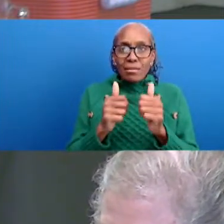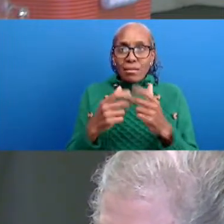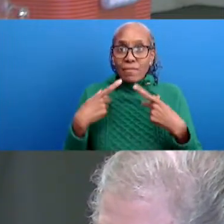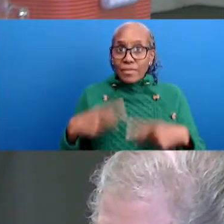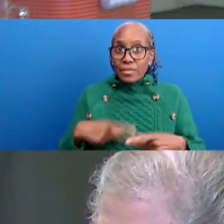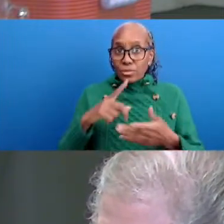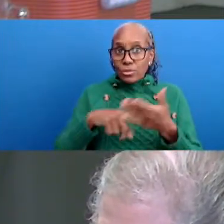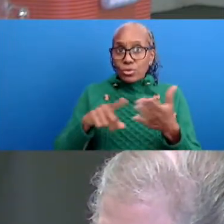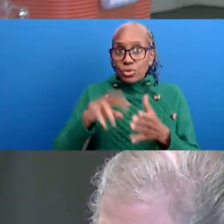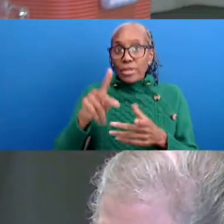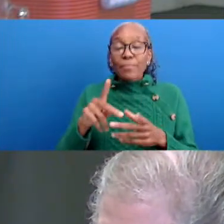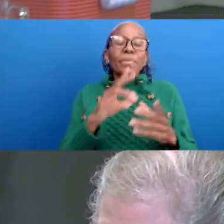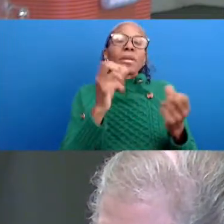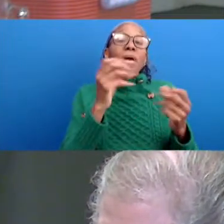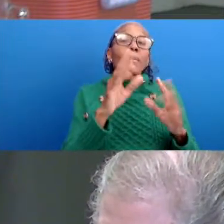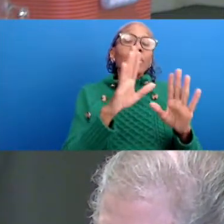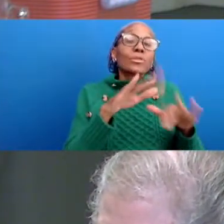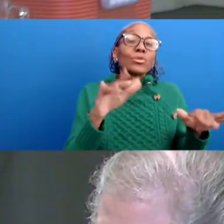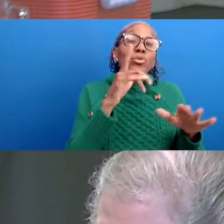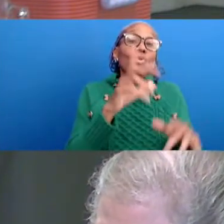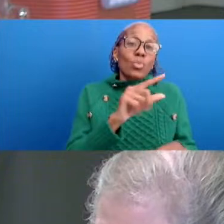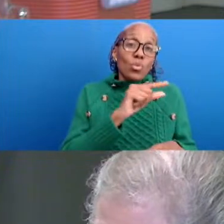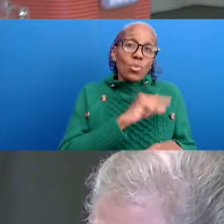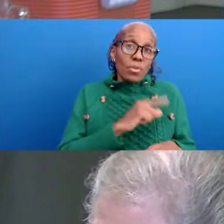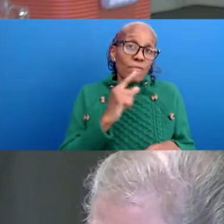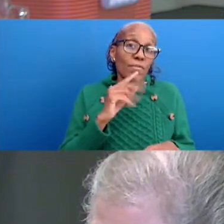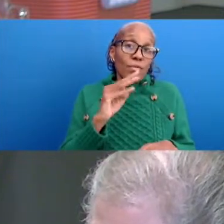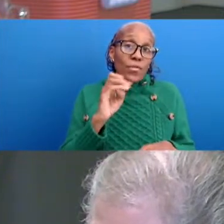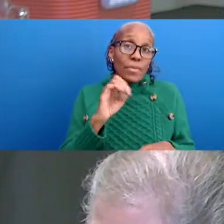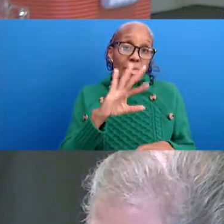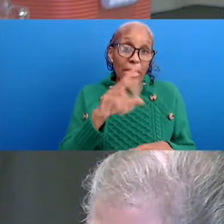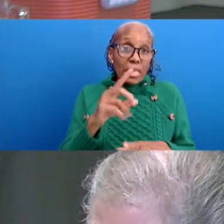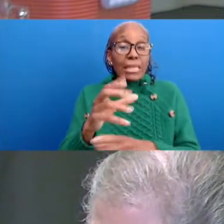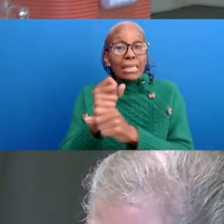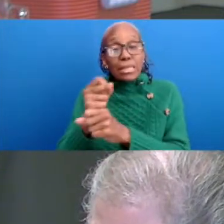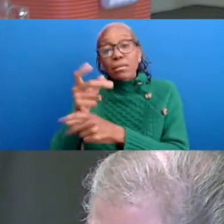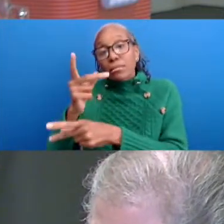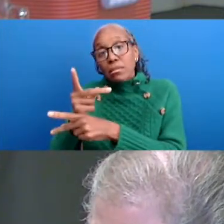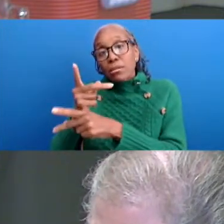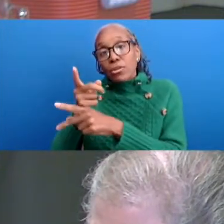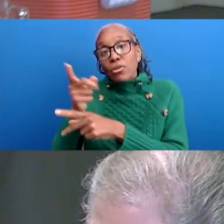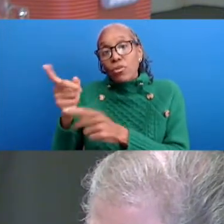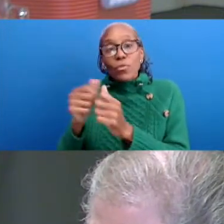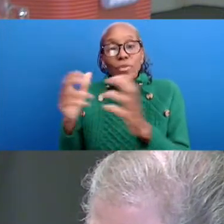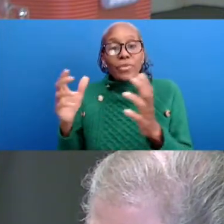PHYSICALS. THE NUMBER OF YOUNG KIDS WHO